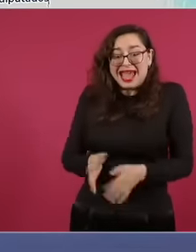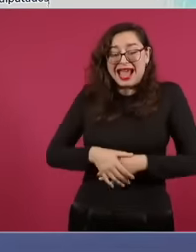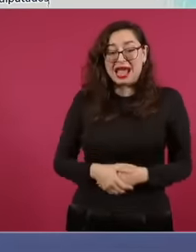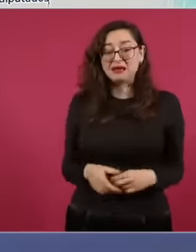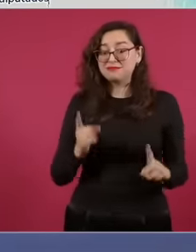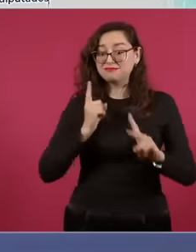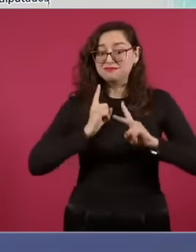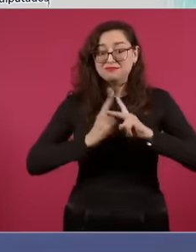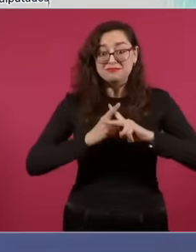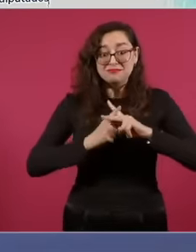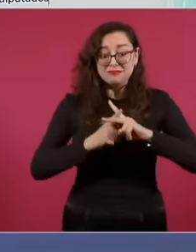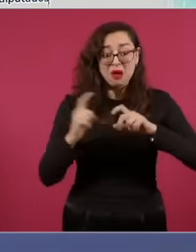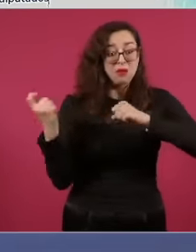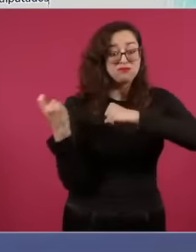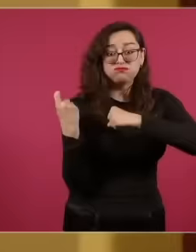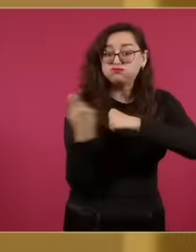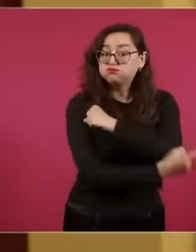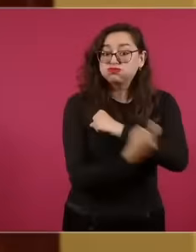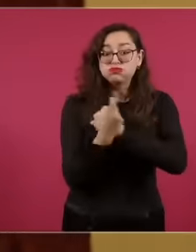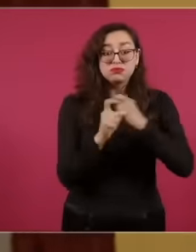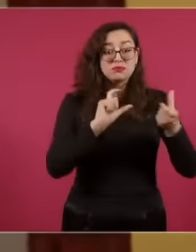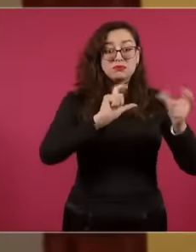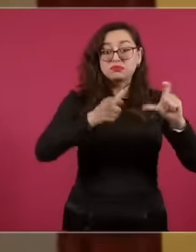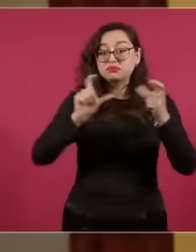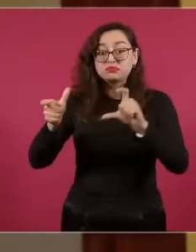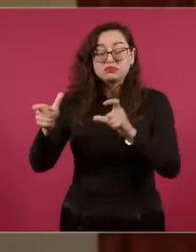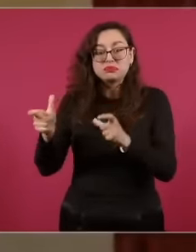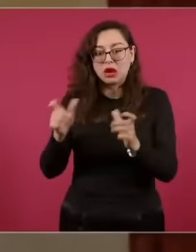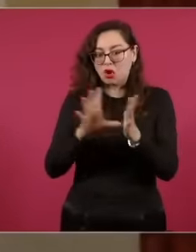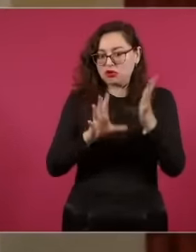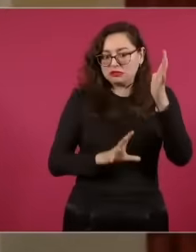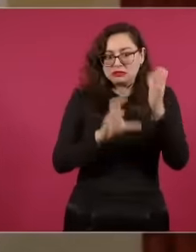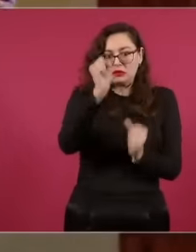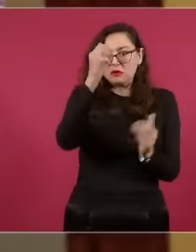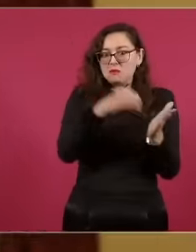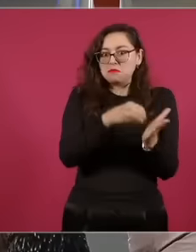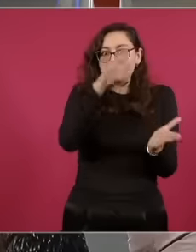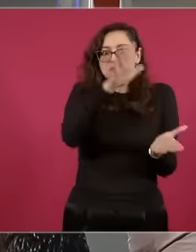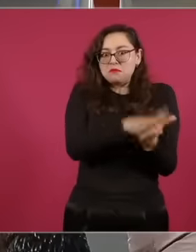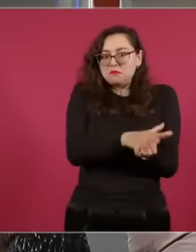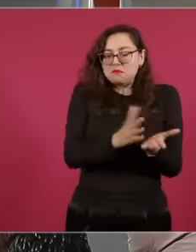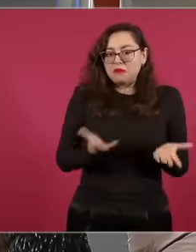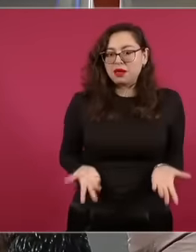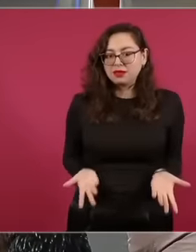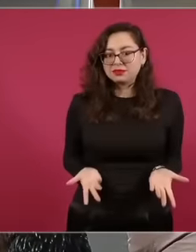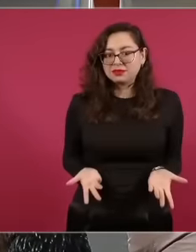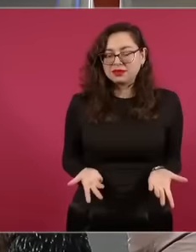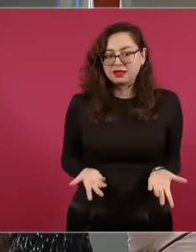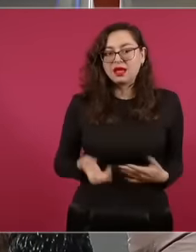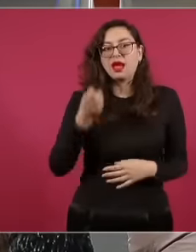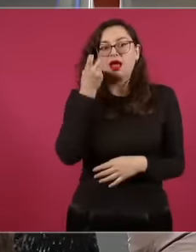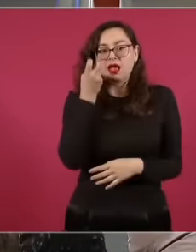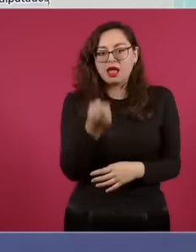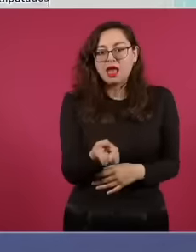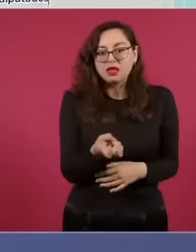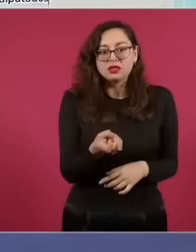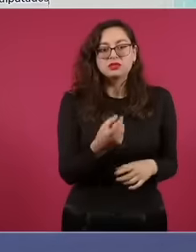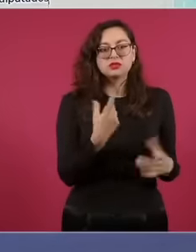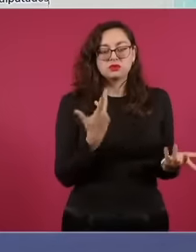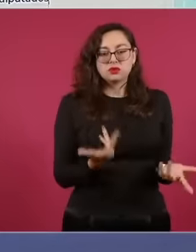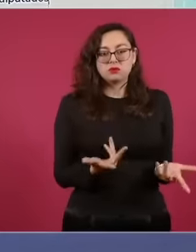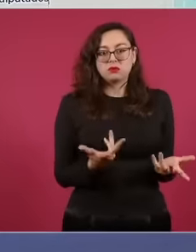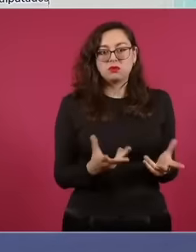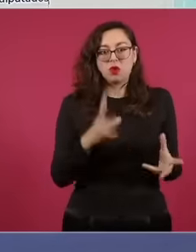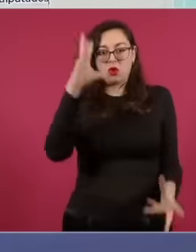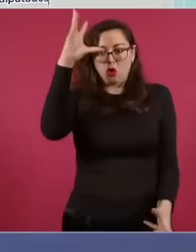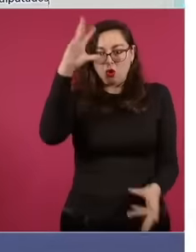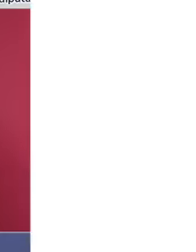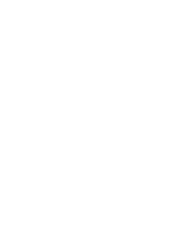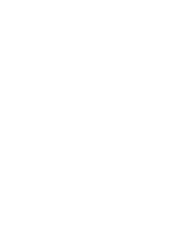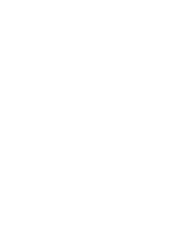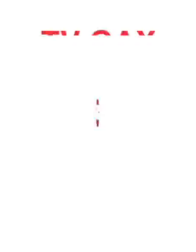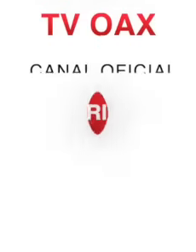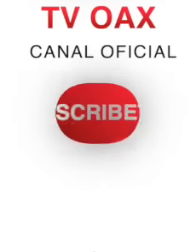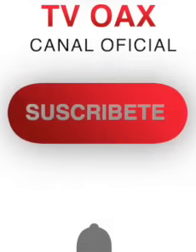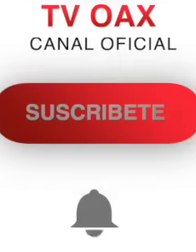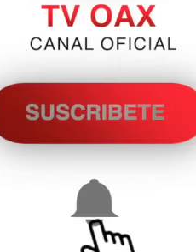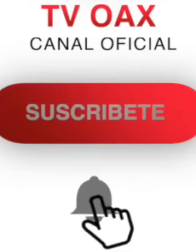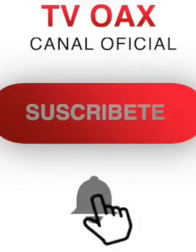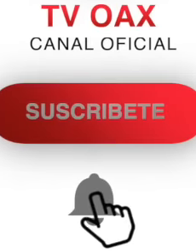multi-member deputies are assigned. Now if we add all the integers, it gives us 197.